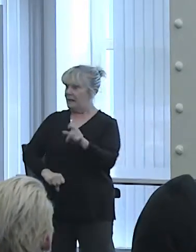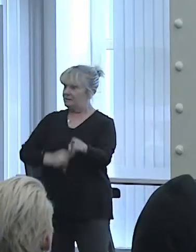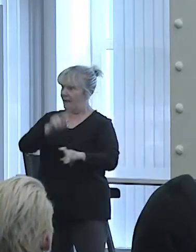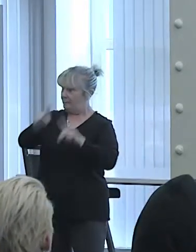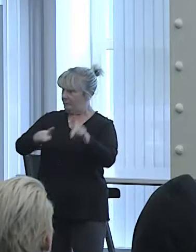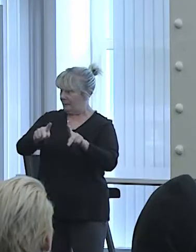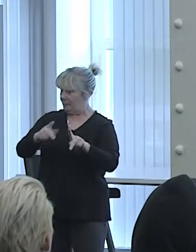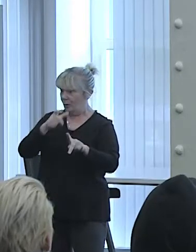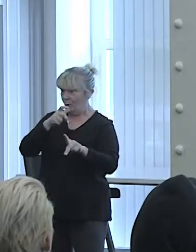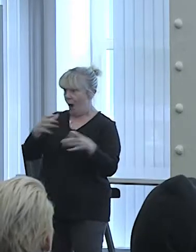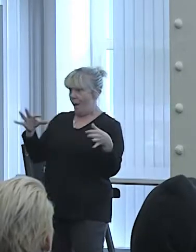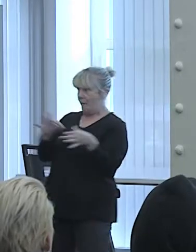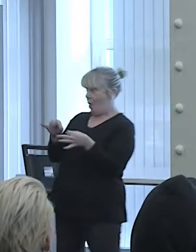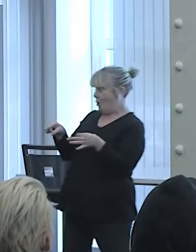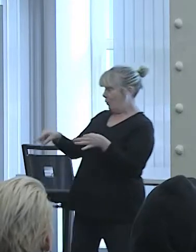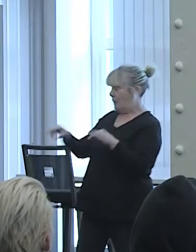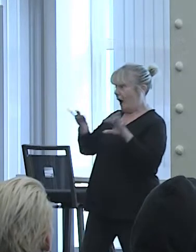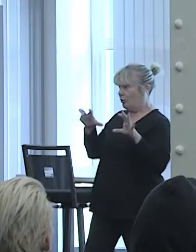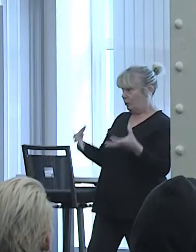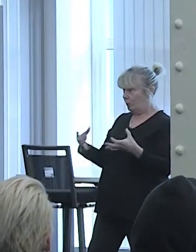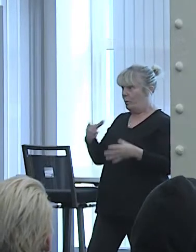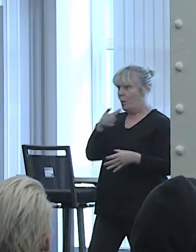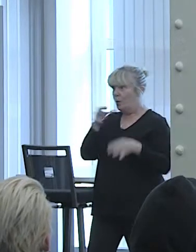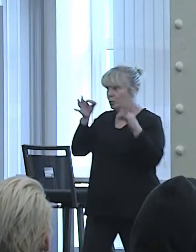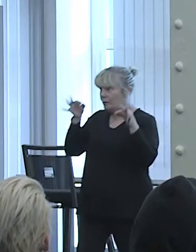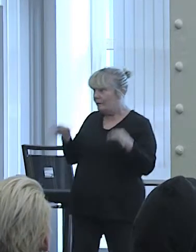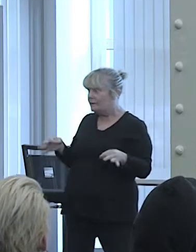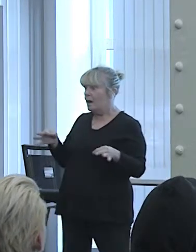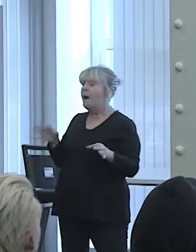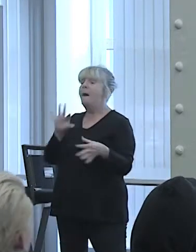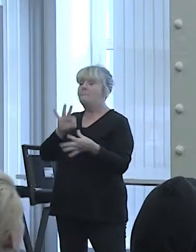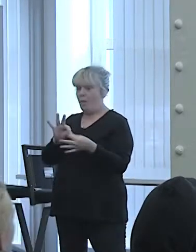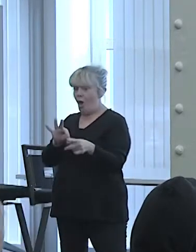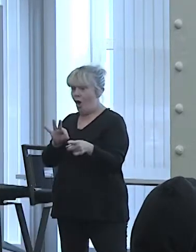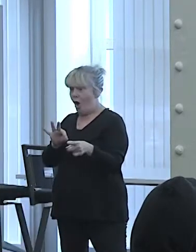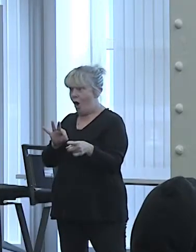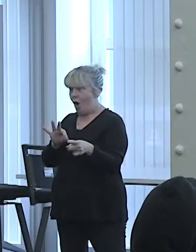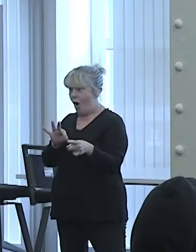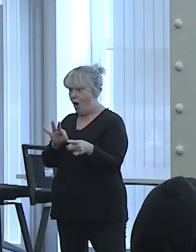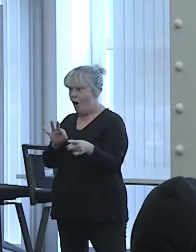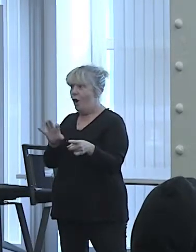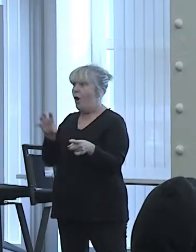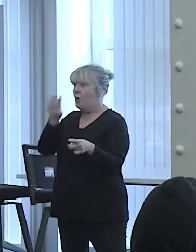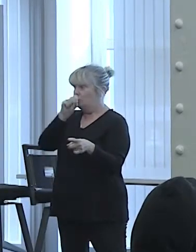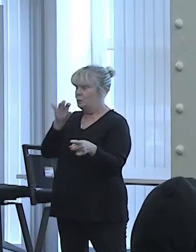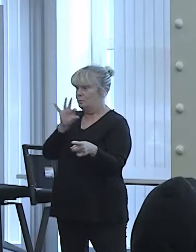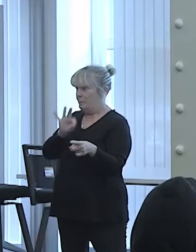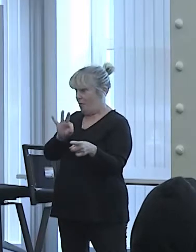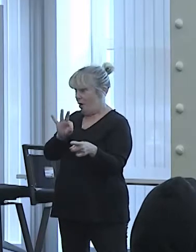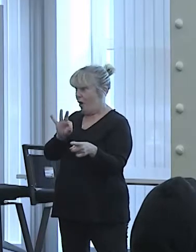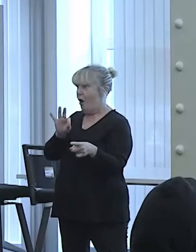do not belong to that group or who definitively belong or assume to belong to another group.